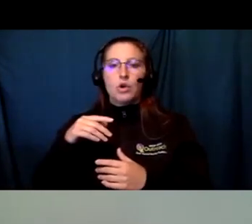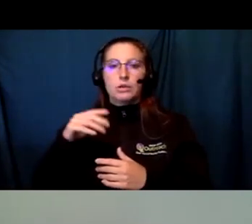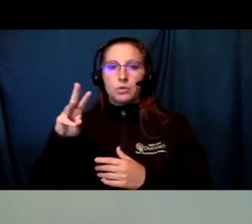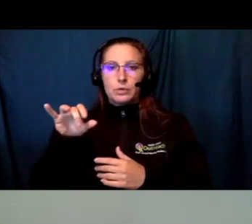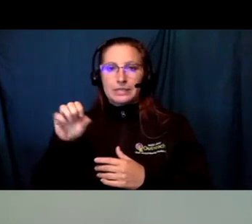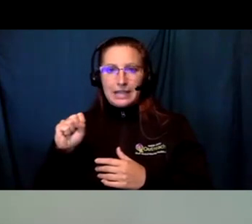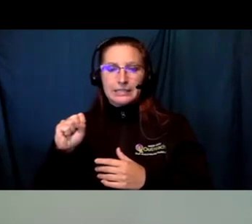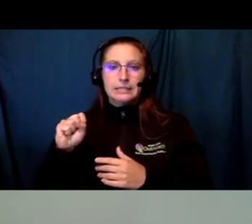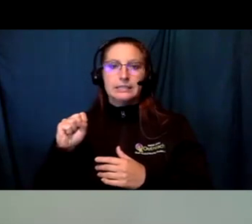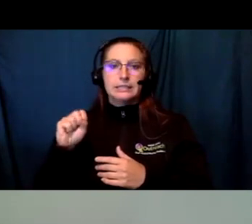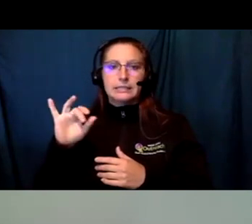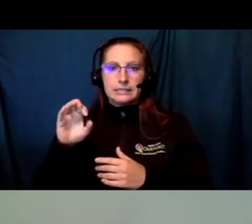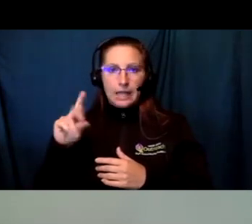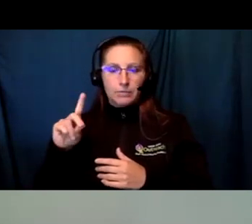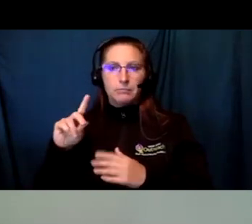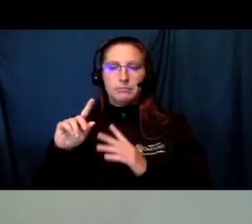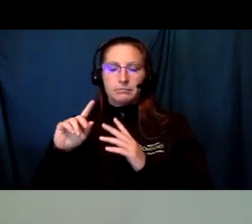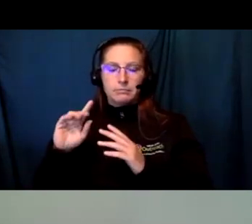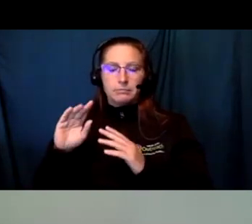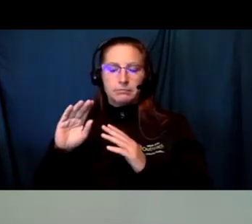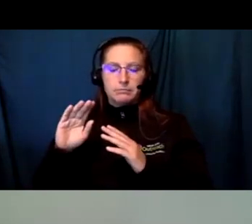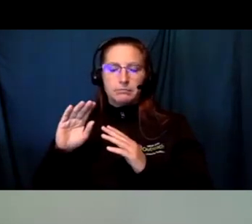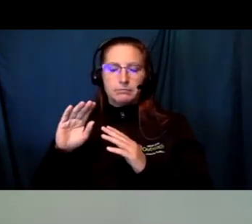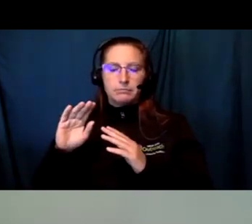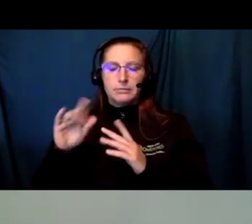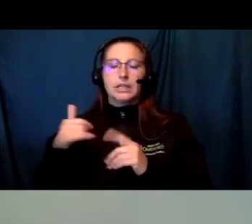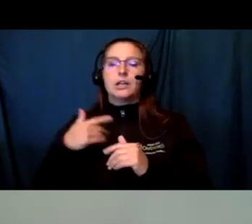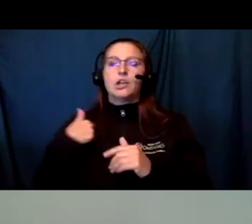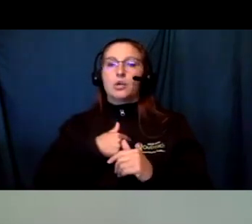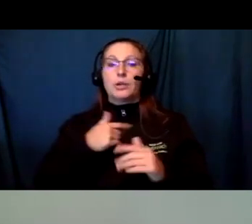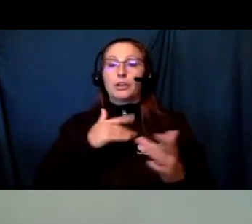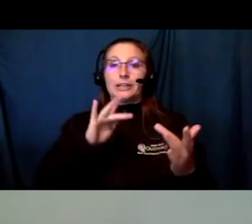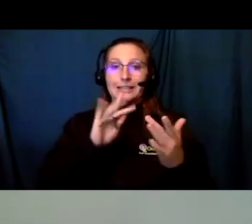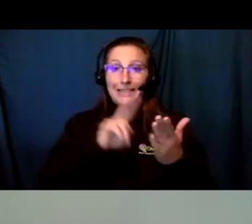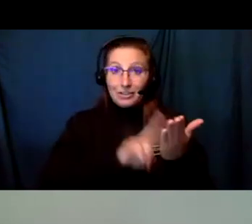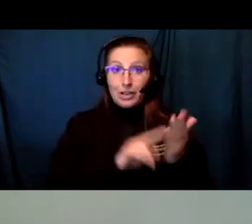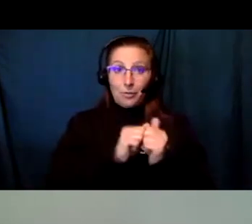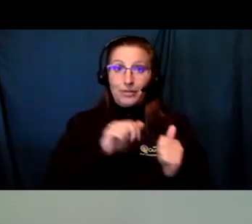of Wisconsin Department of Information Technology, but as you can imagine with